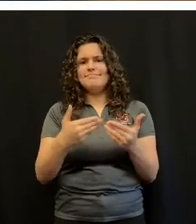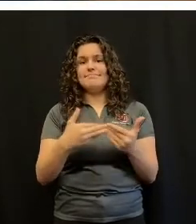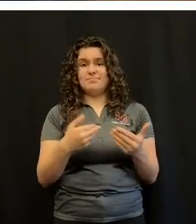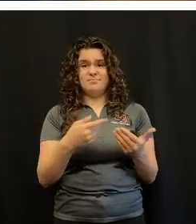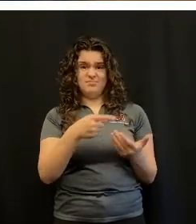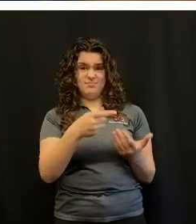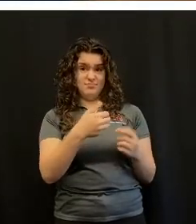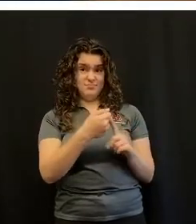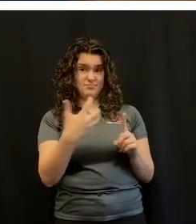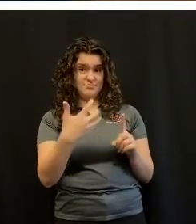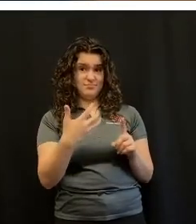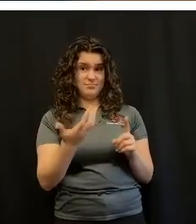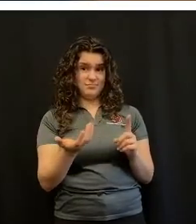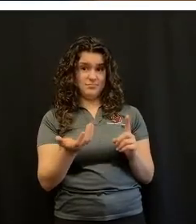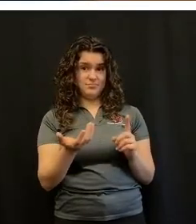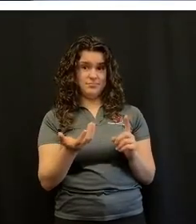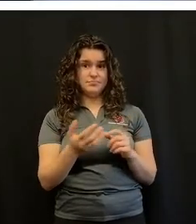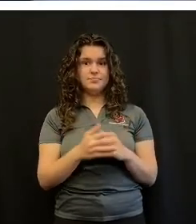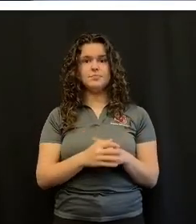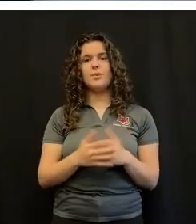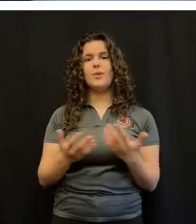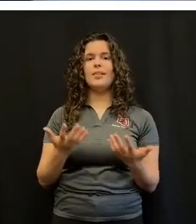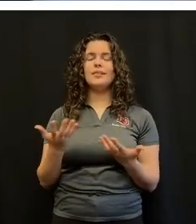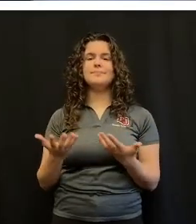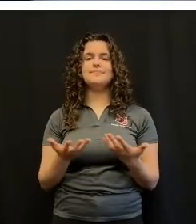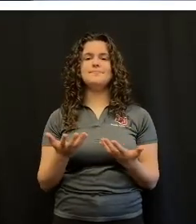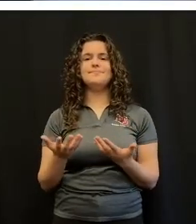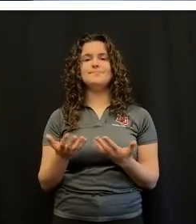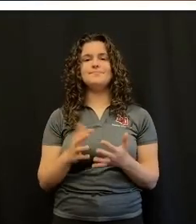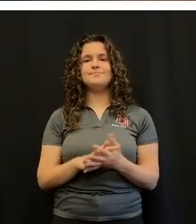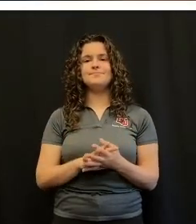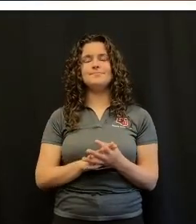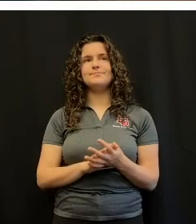Well, I would say this